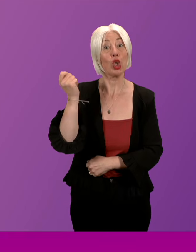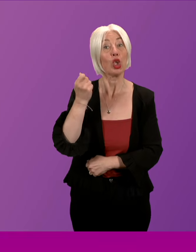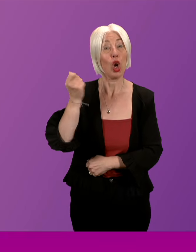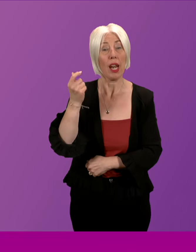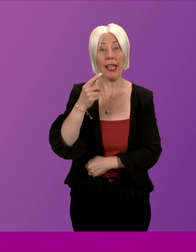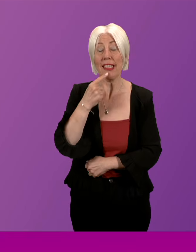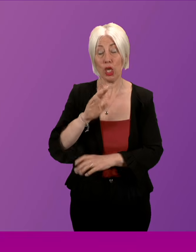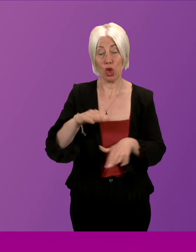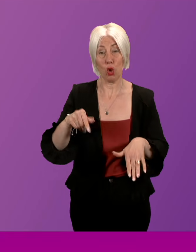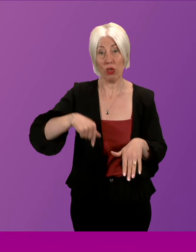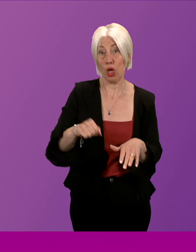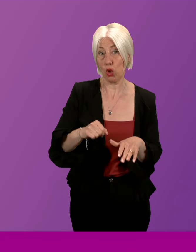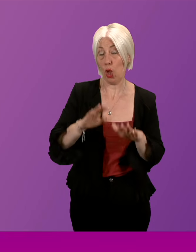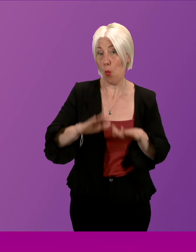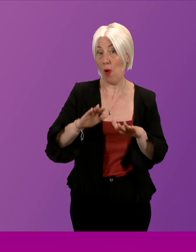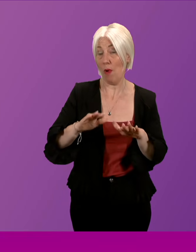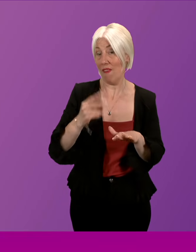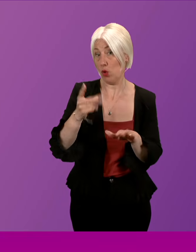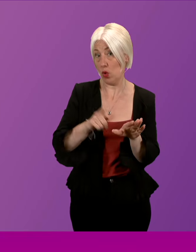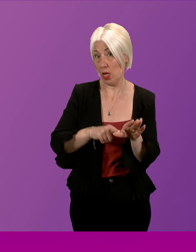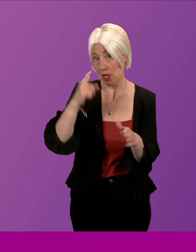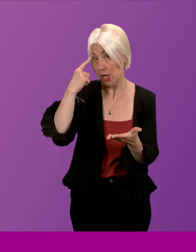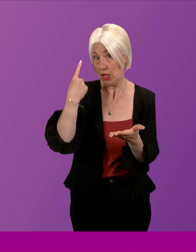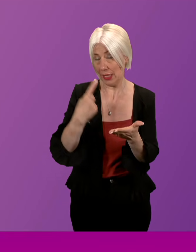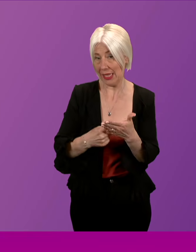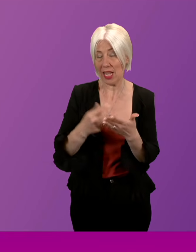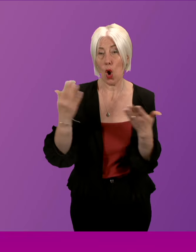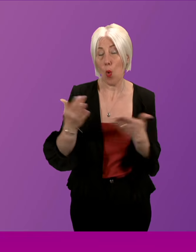on average, more than two years just to get a decision on where they should permanently live.